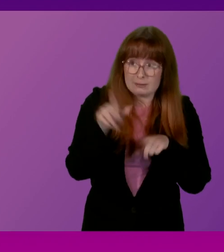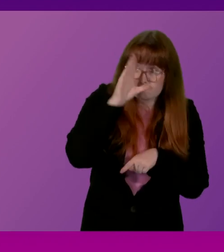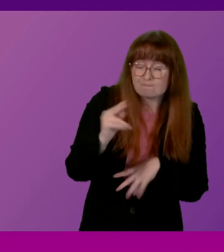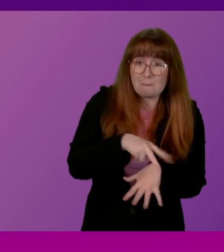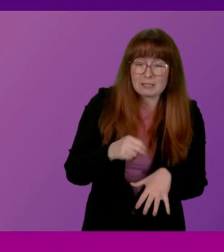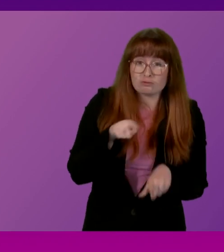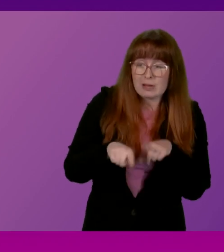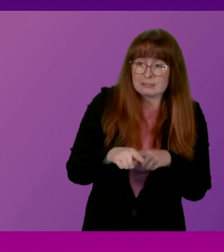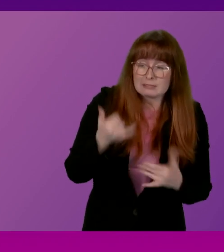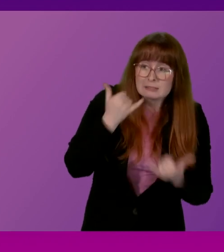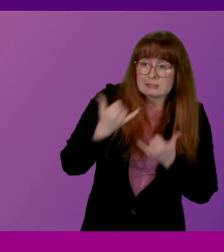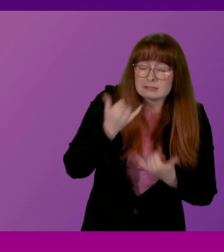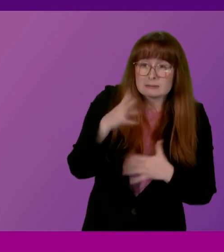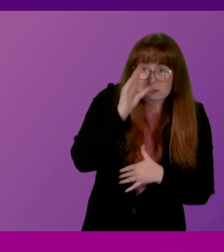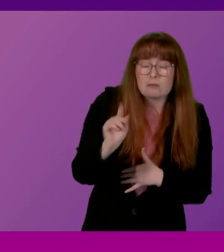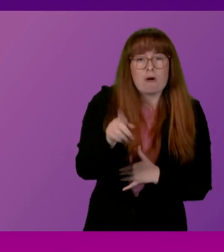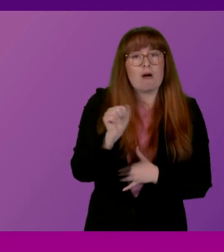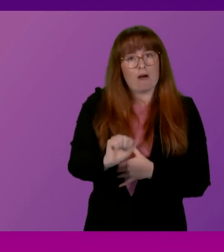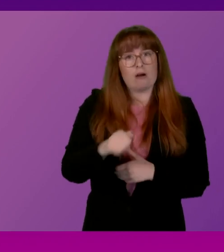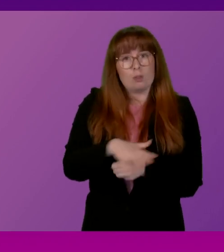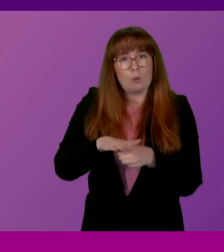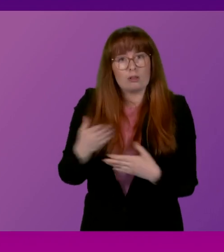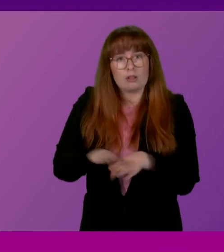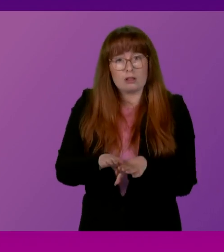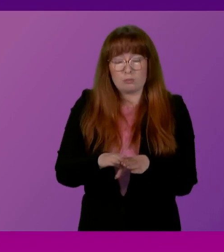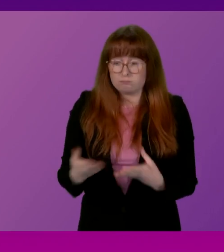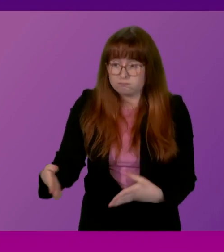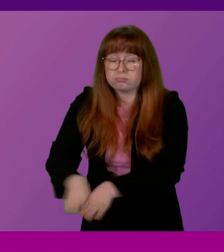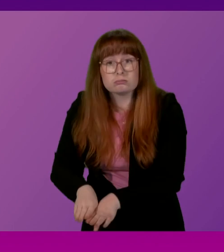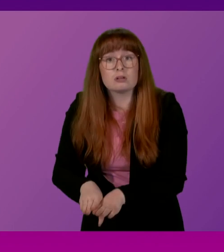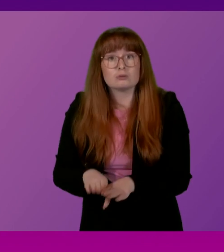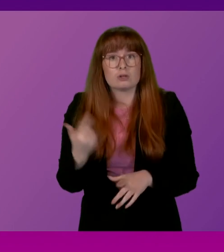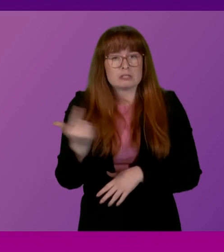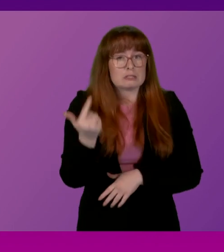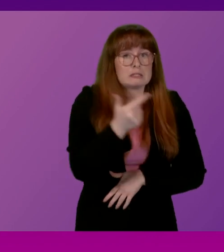Her local station in Blantyre was closed, so she had travelled several miles to Cambuslang